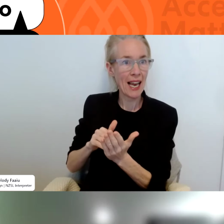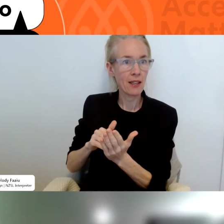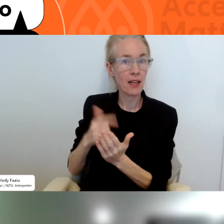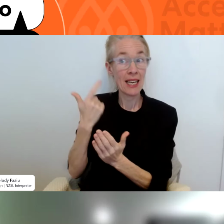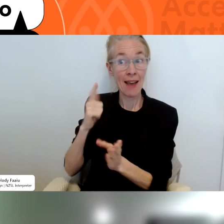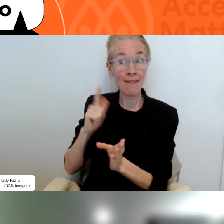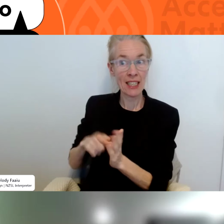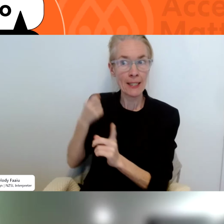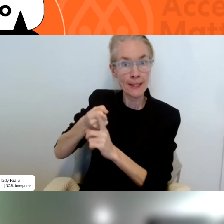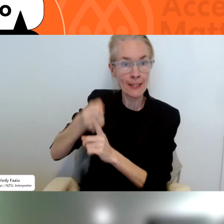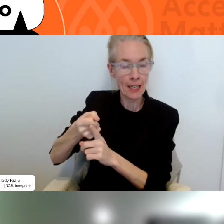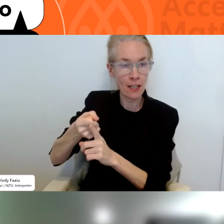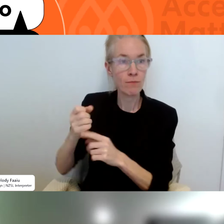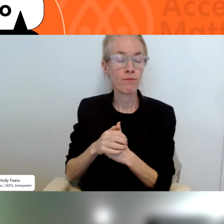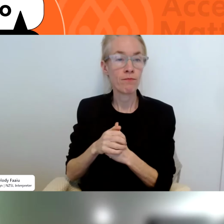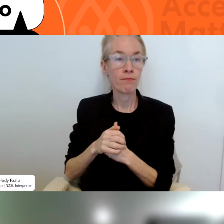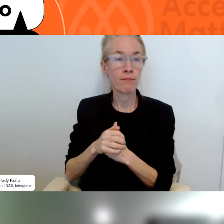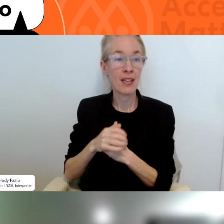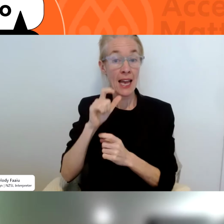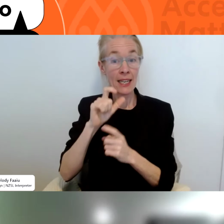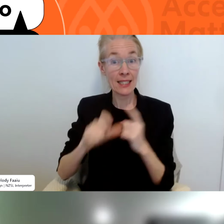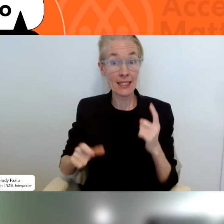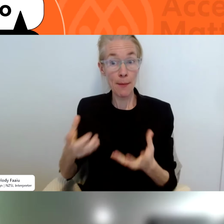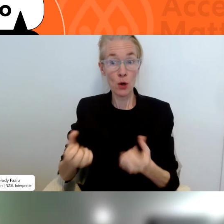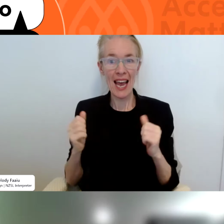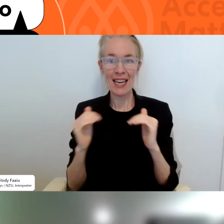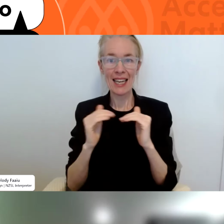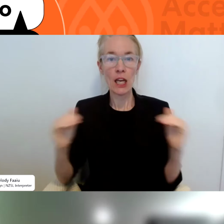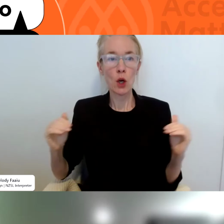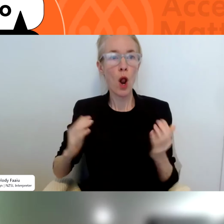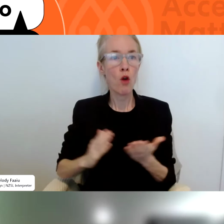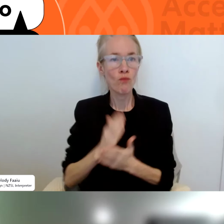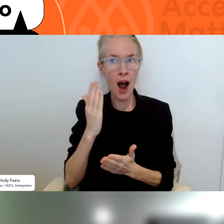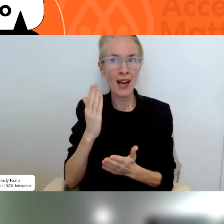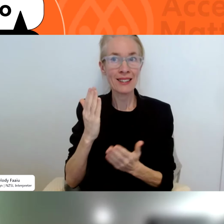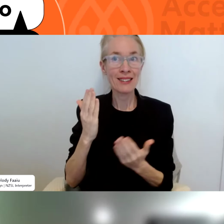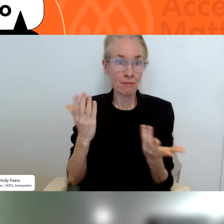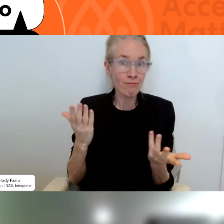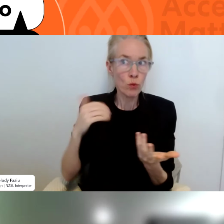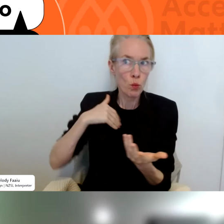disabilities, we need legislation with enforceable standards, that's